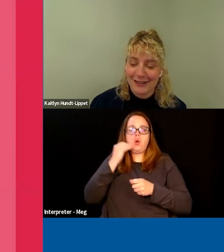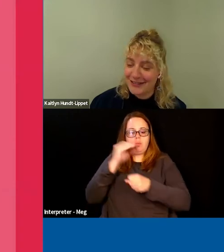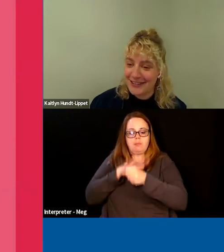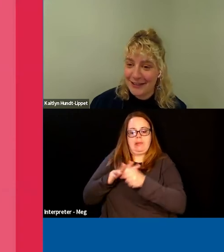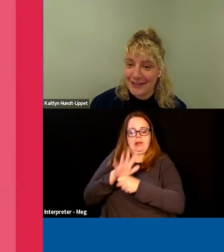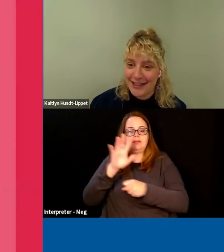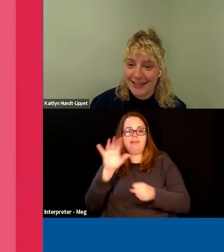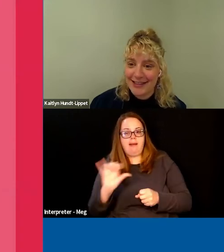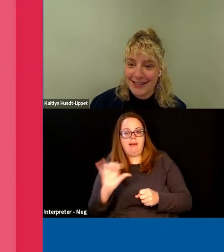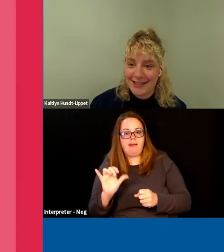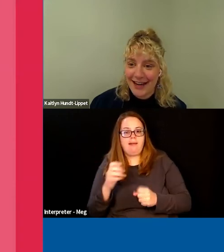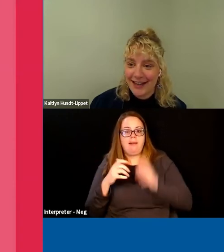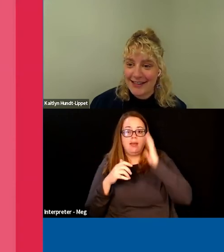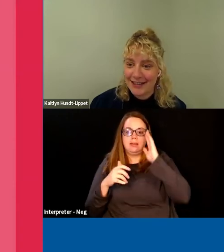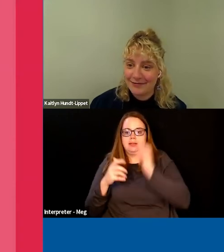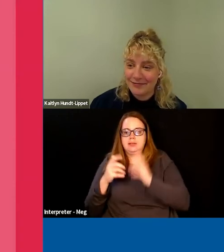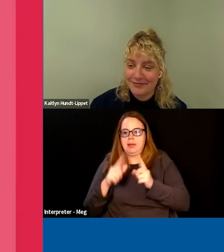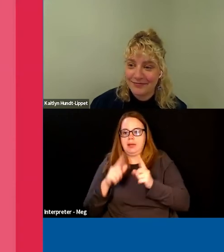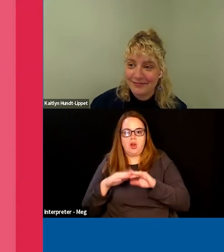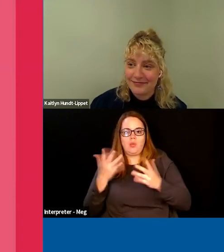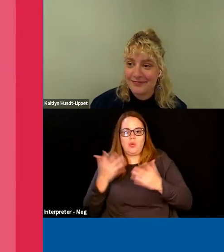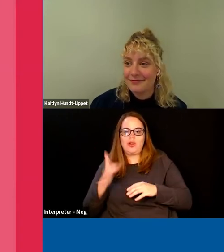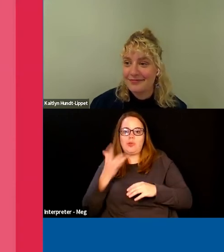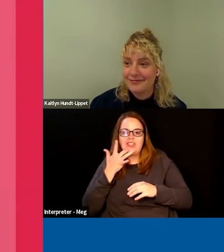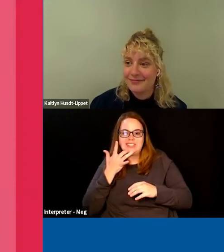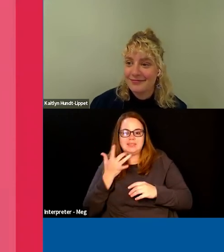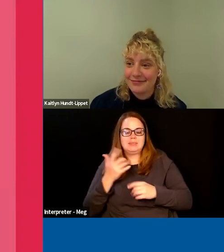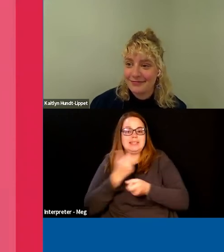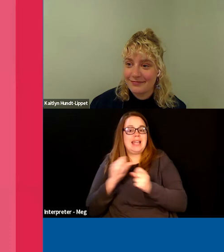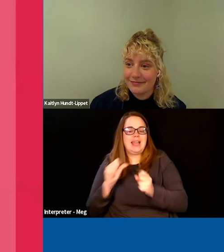so the safest thing is just to ask. Great, great.